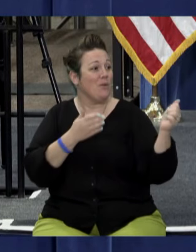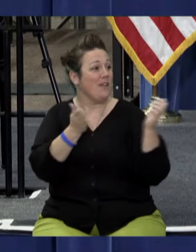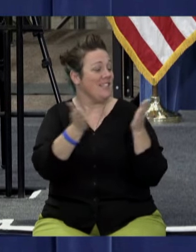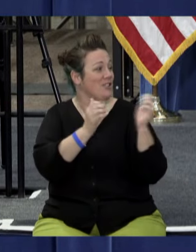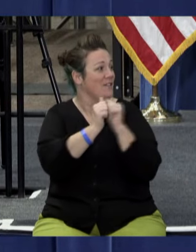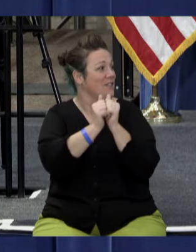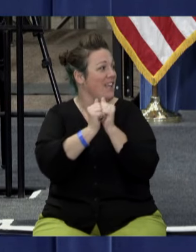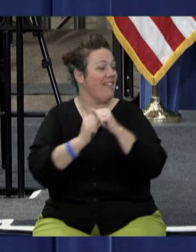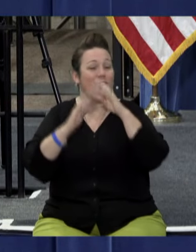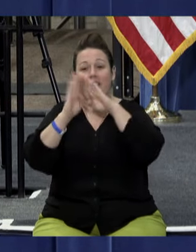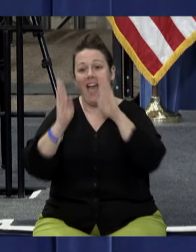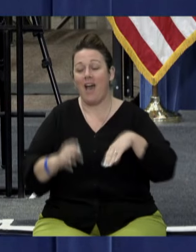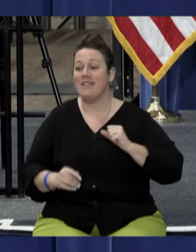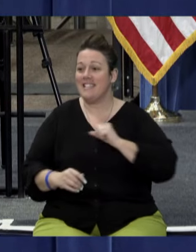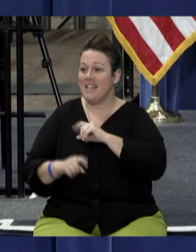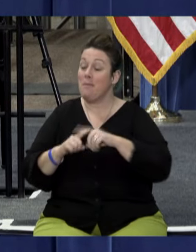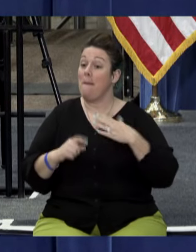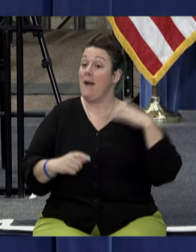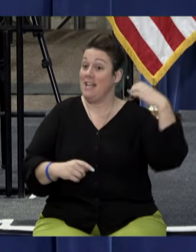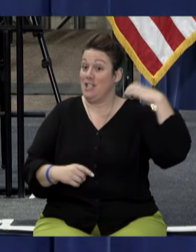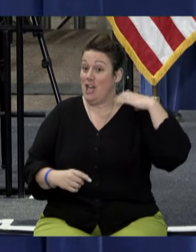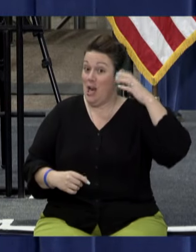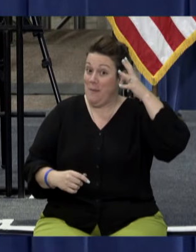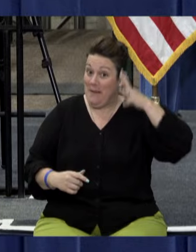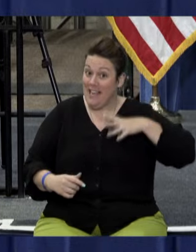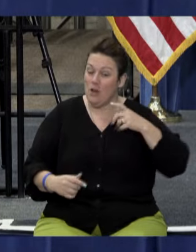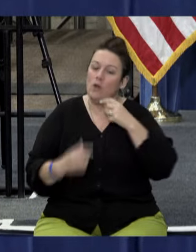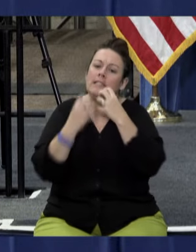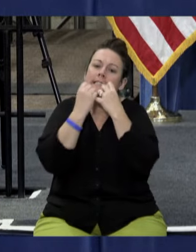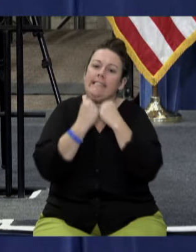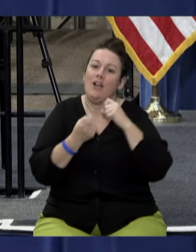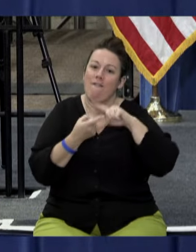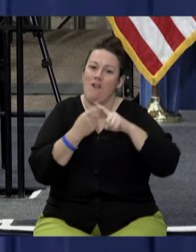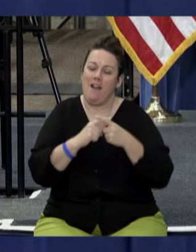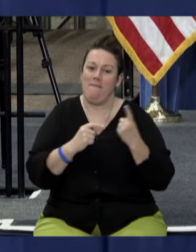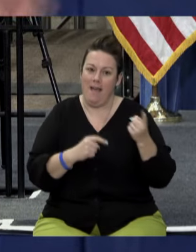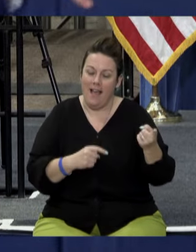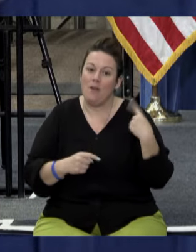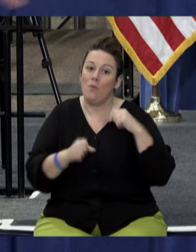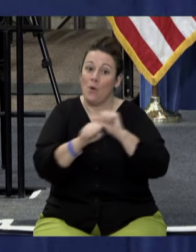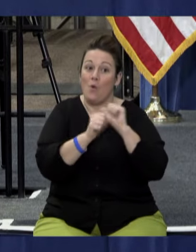but also my chairman who is a dear friend of mine that we work together is we've been able to do